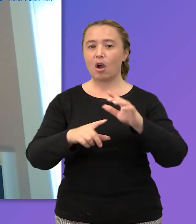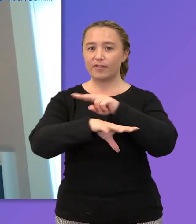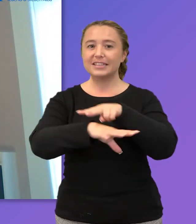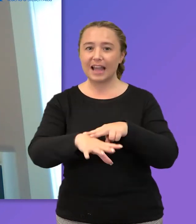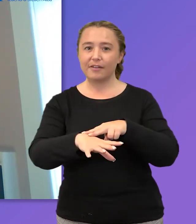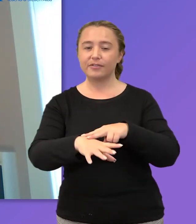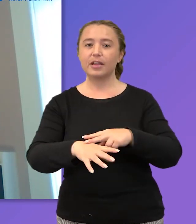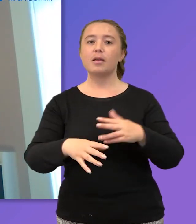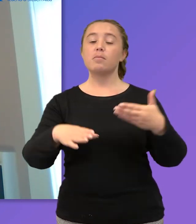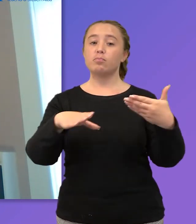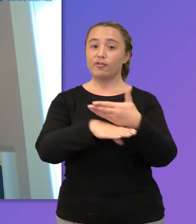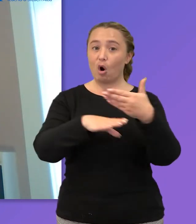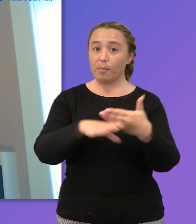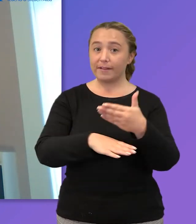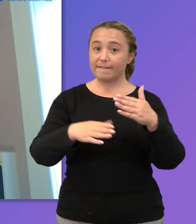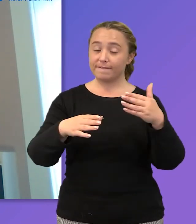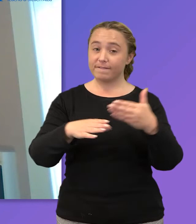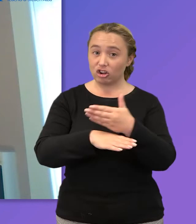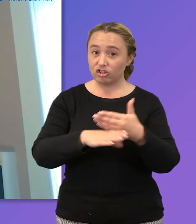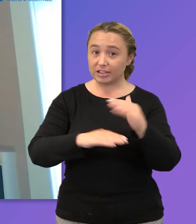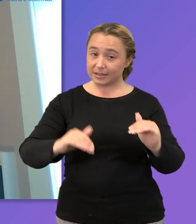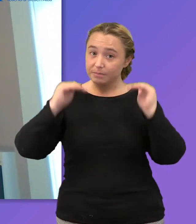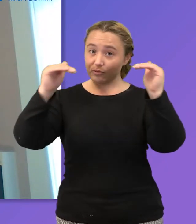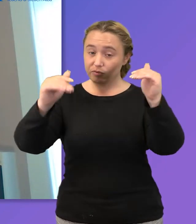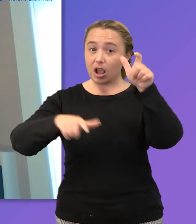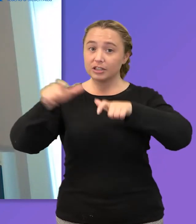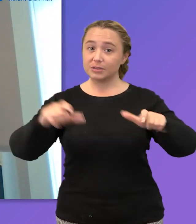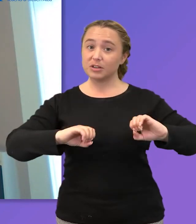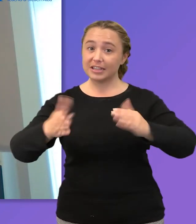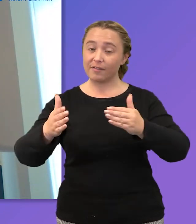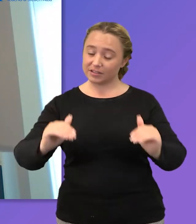the performance of our statutory functions and continuing to deliver excellent customer